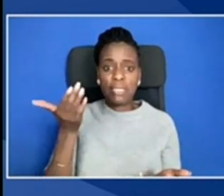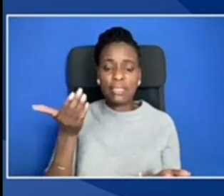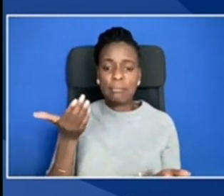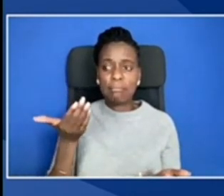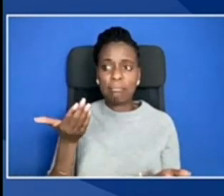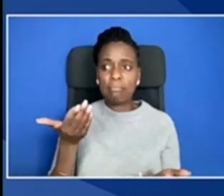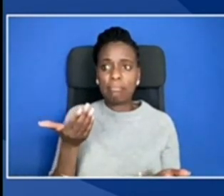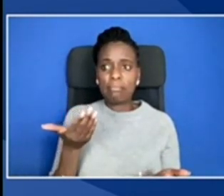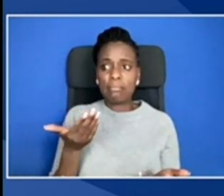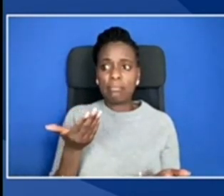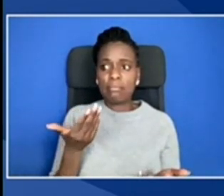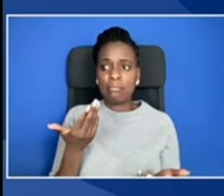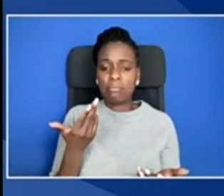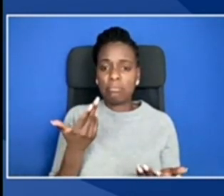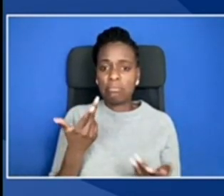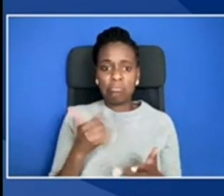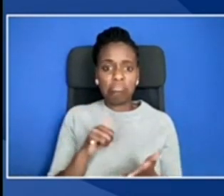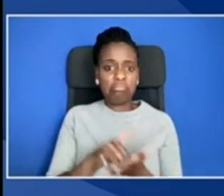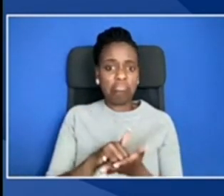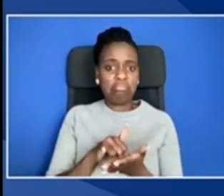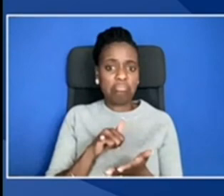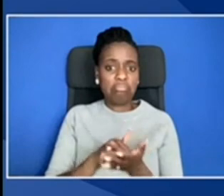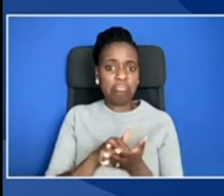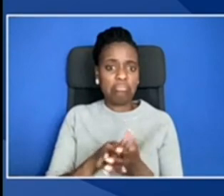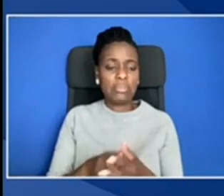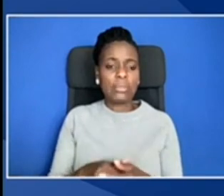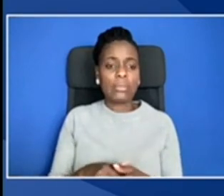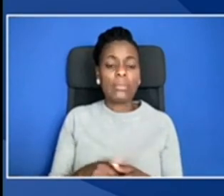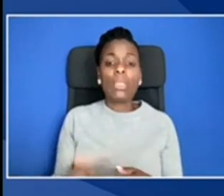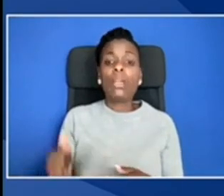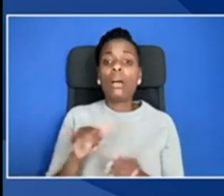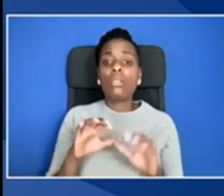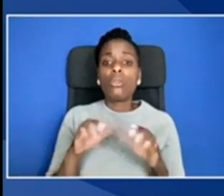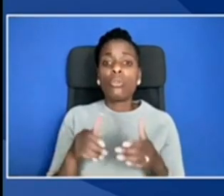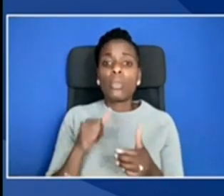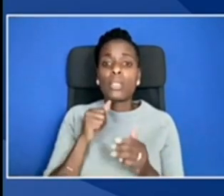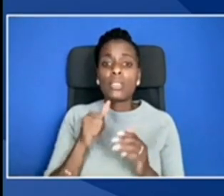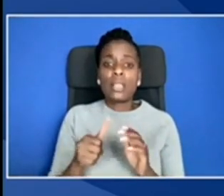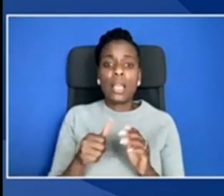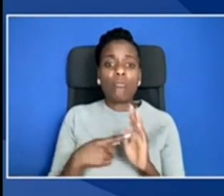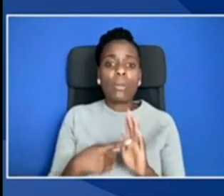insurmountable task. The other group that's not represented on this bulleted list is formerly